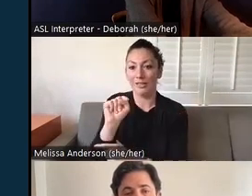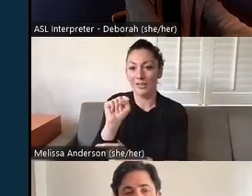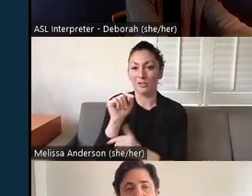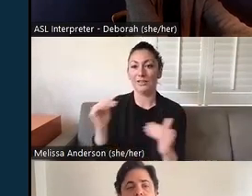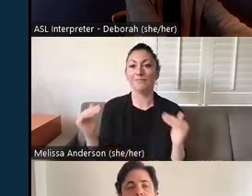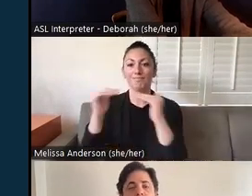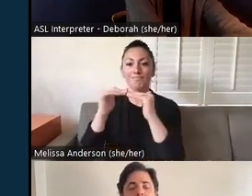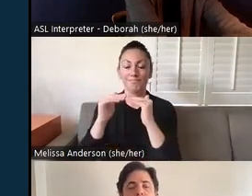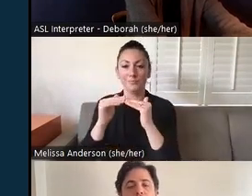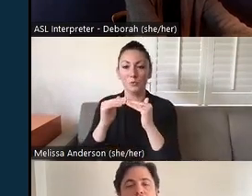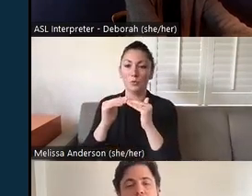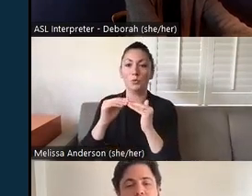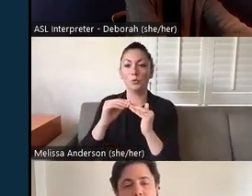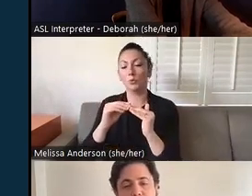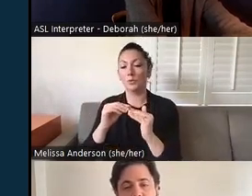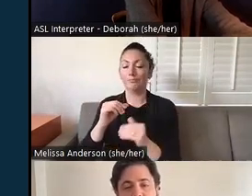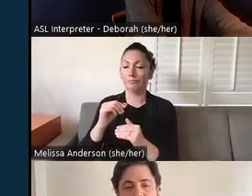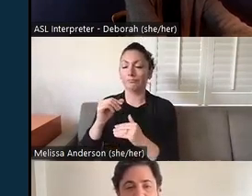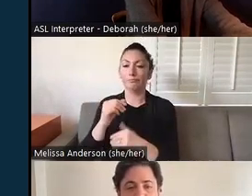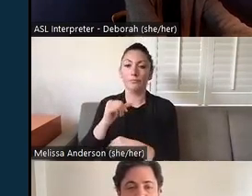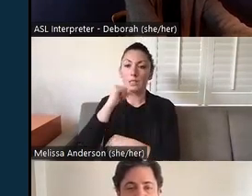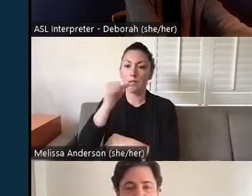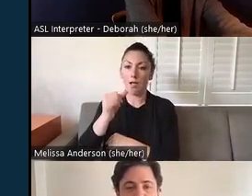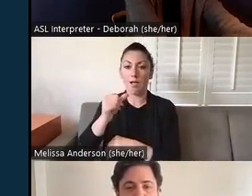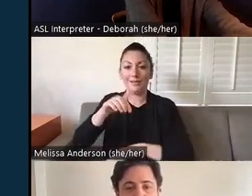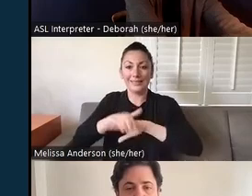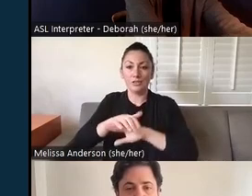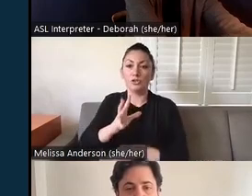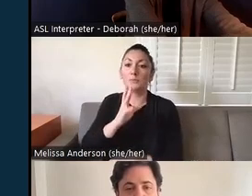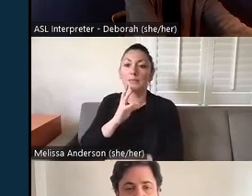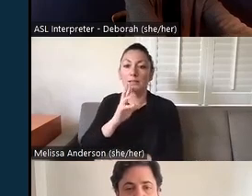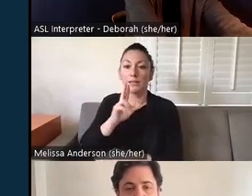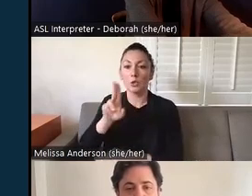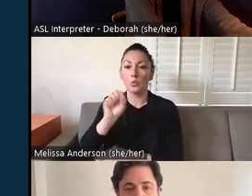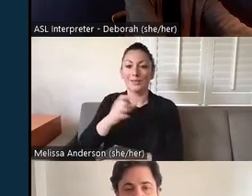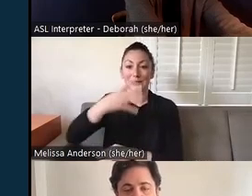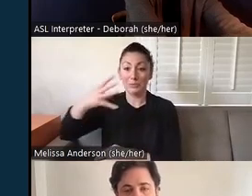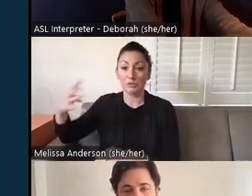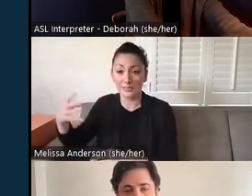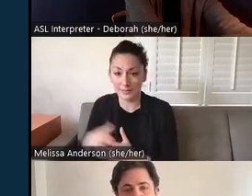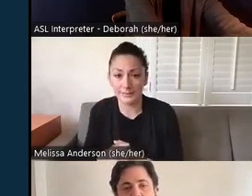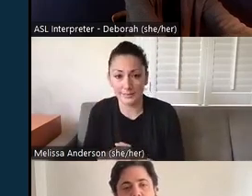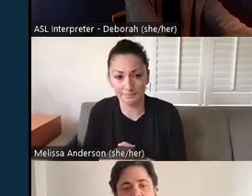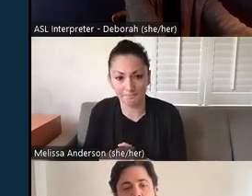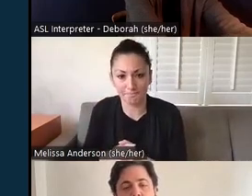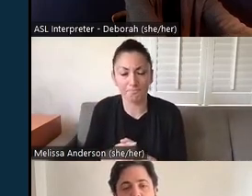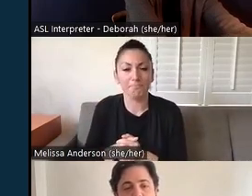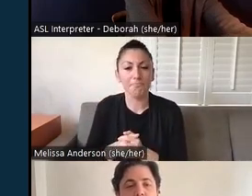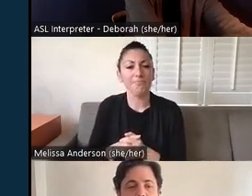So in generally, in general, we see healthcare literacy and fund